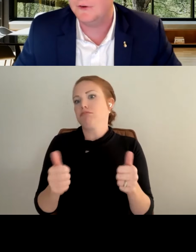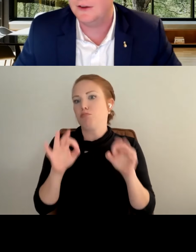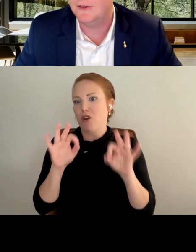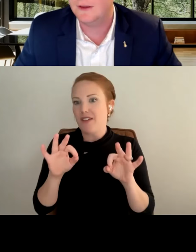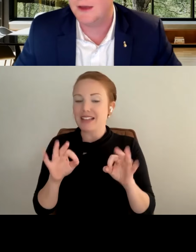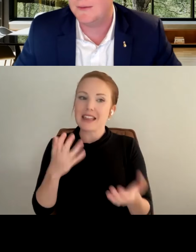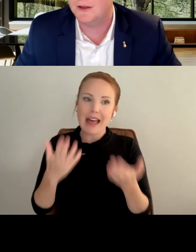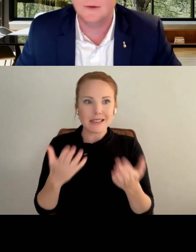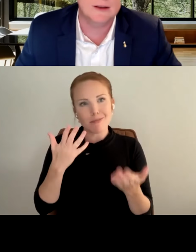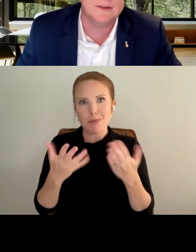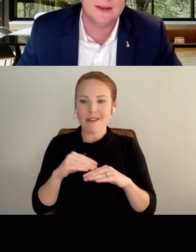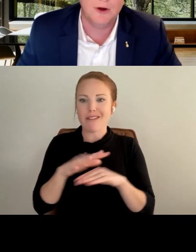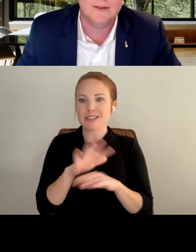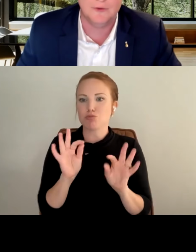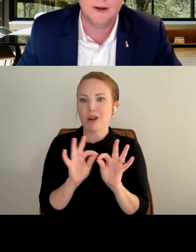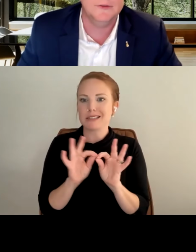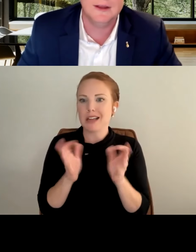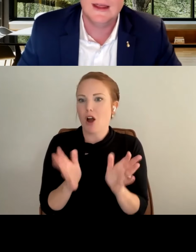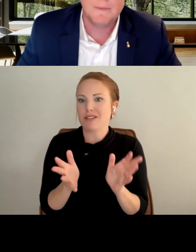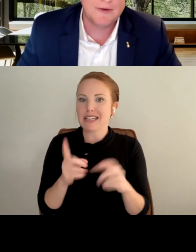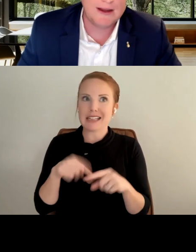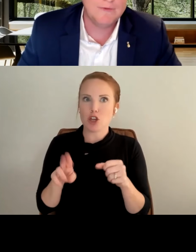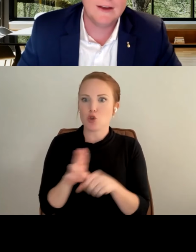conversations, because I'm not able to use it in the same way as everyone else. But if we can find